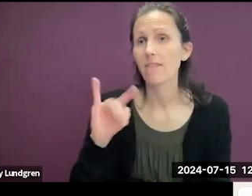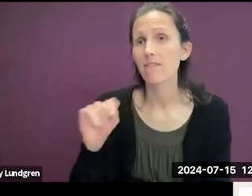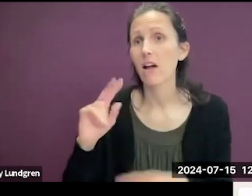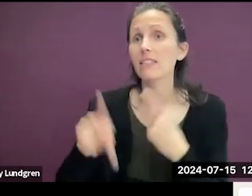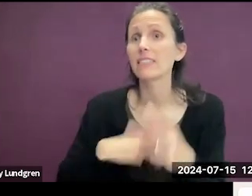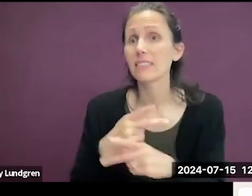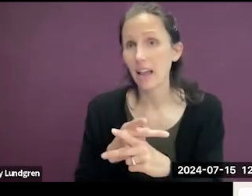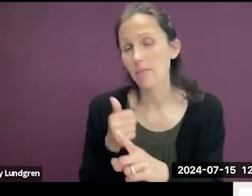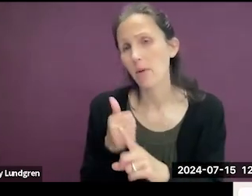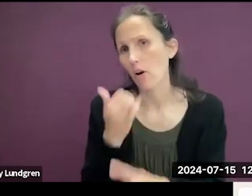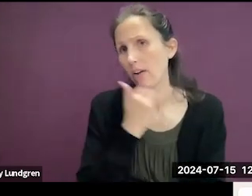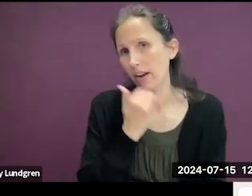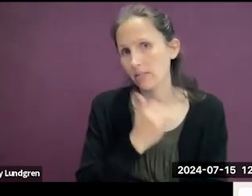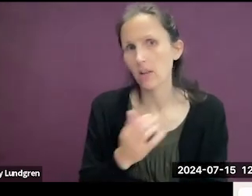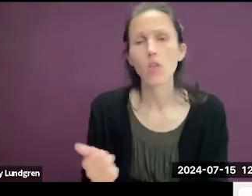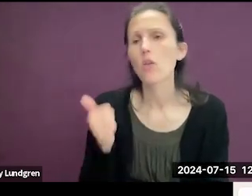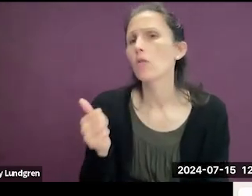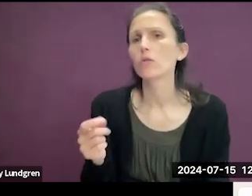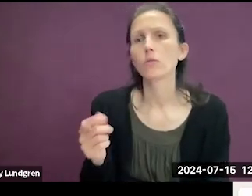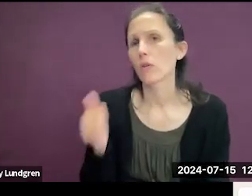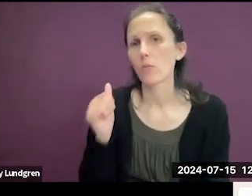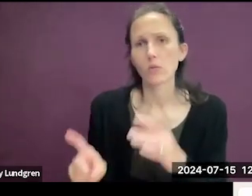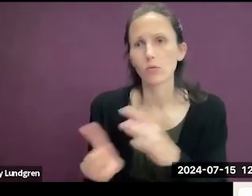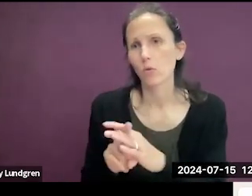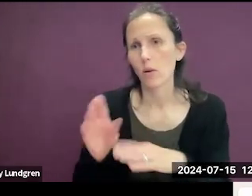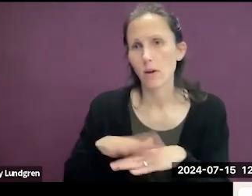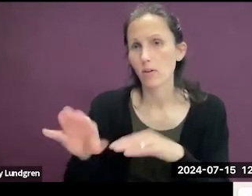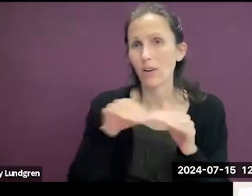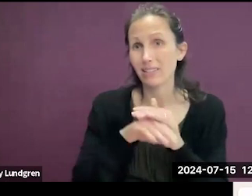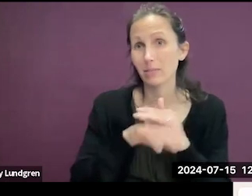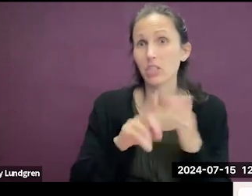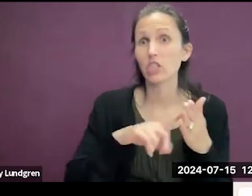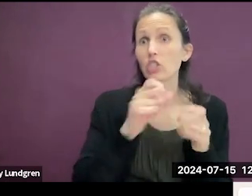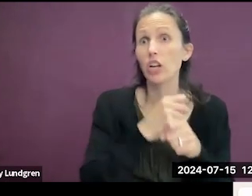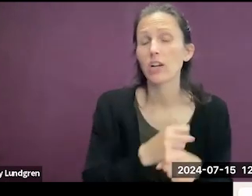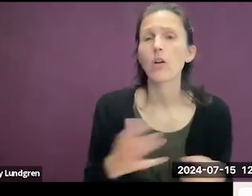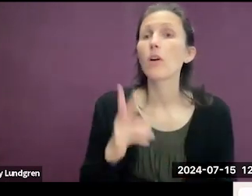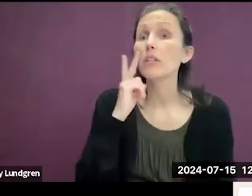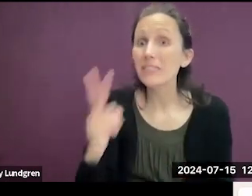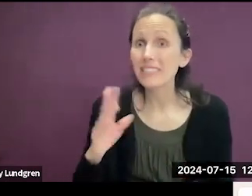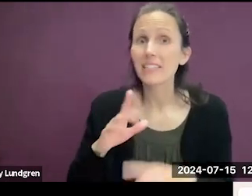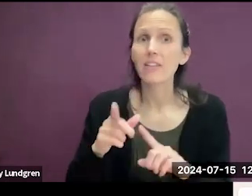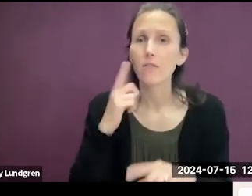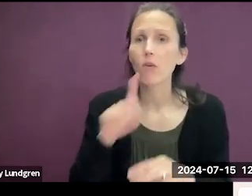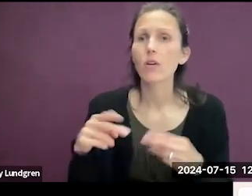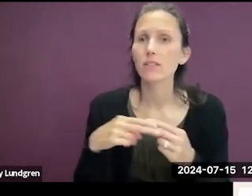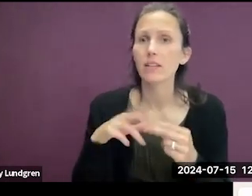So those won't show up on your accessibility checker at all. What you're seeing for slide 23 is about the alt-text.